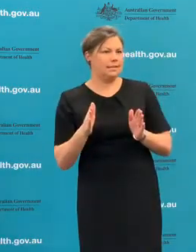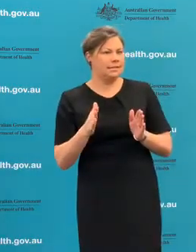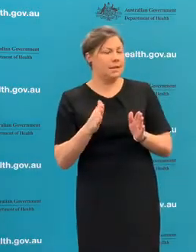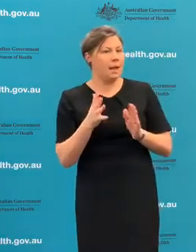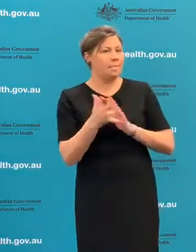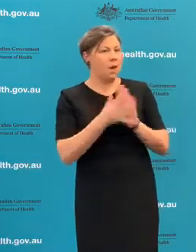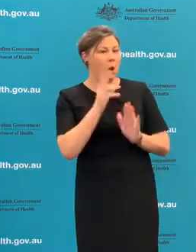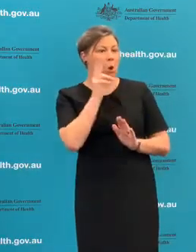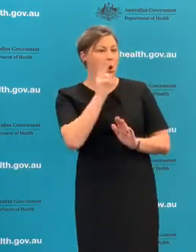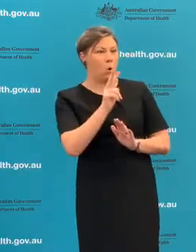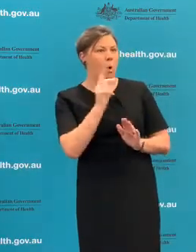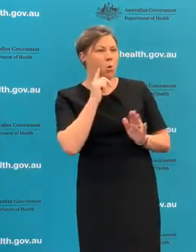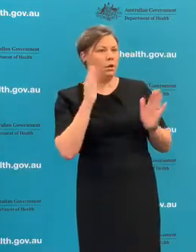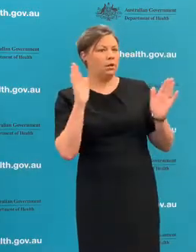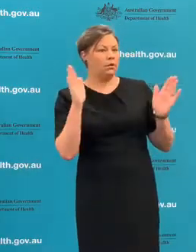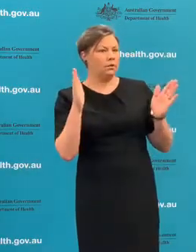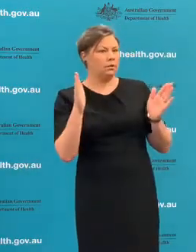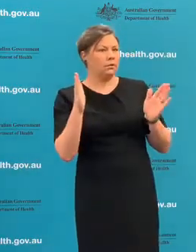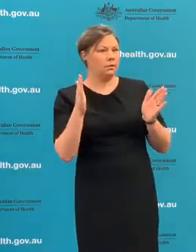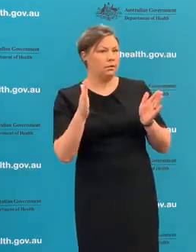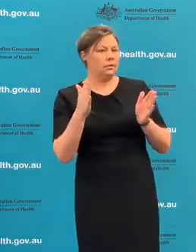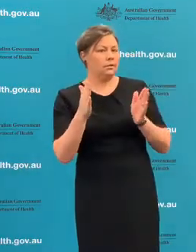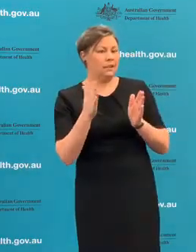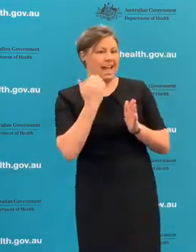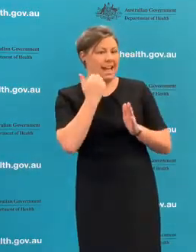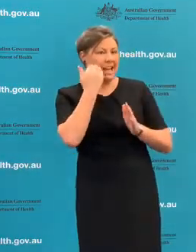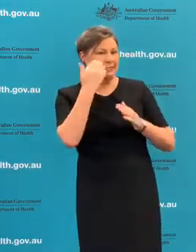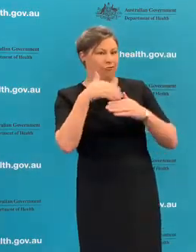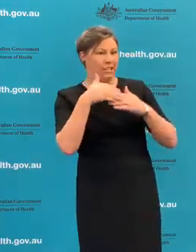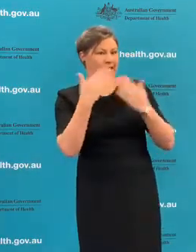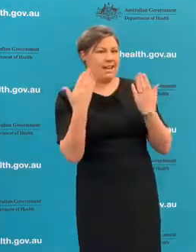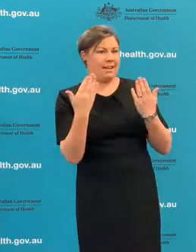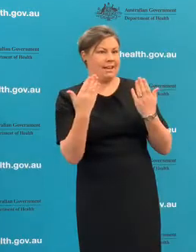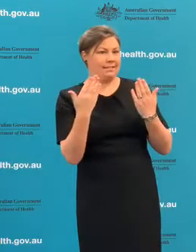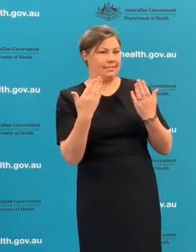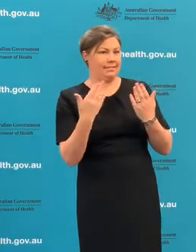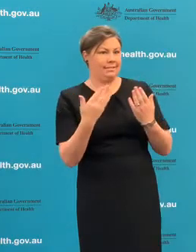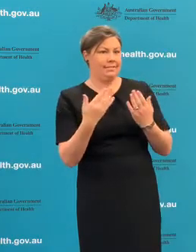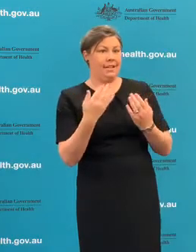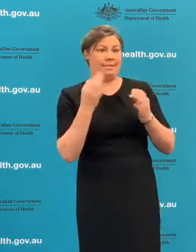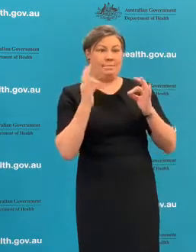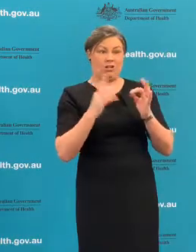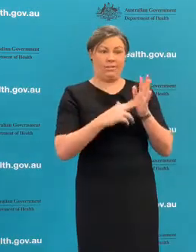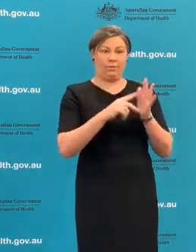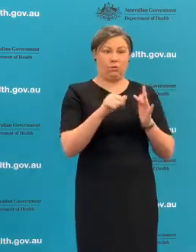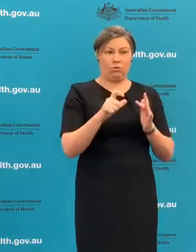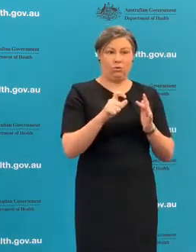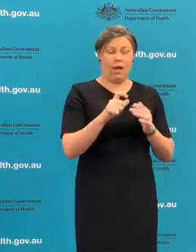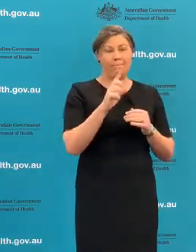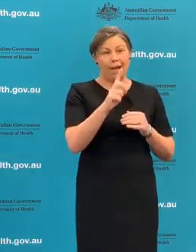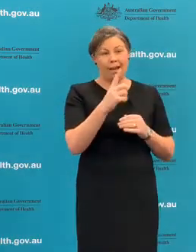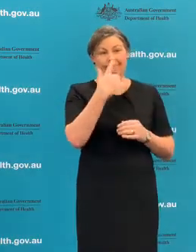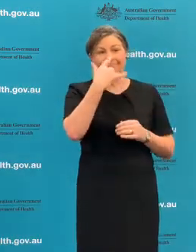sustained reduction in daily numbers of cases in Victoria. Tragically though we've seen another 17 new deaths